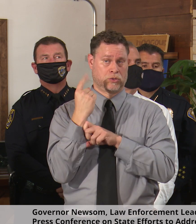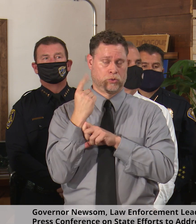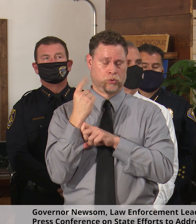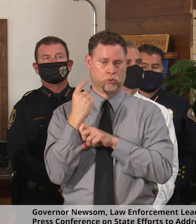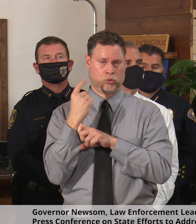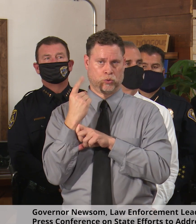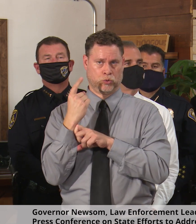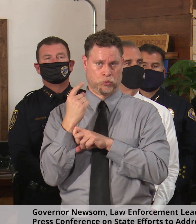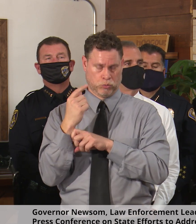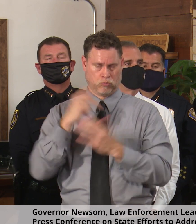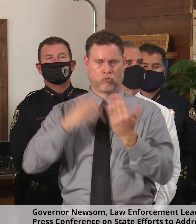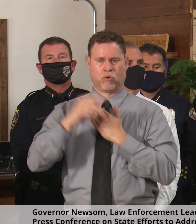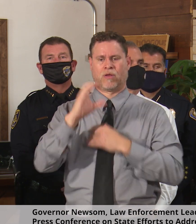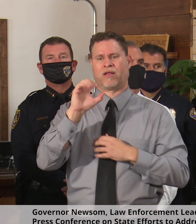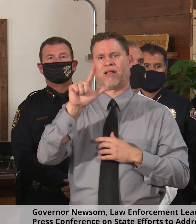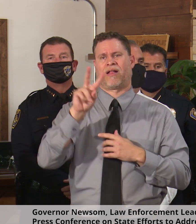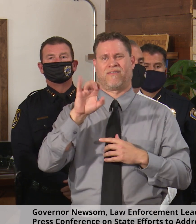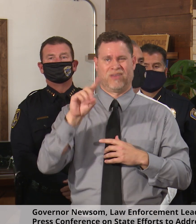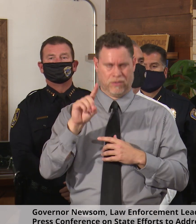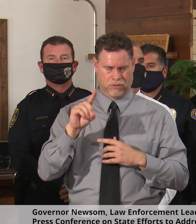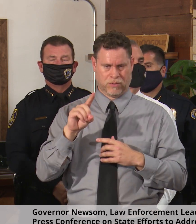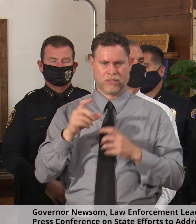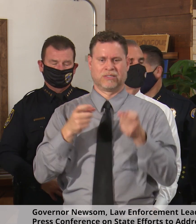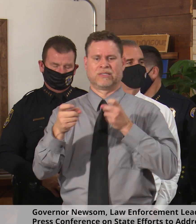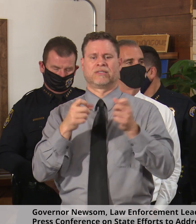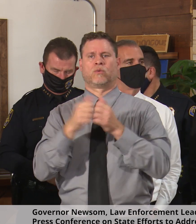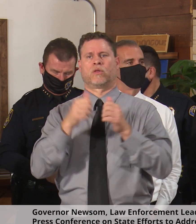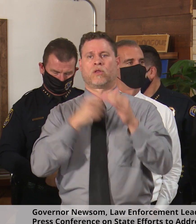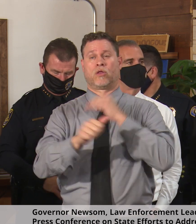went into a program called CalVIP which is to deal with the underlying issues